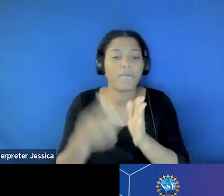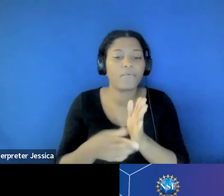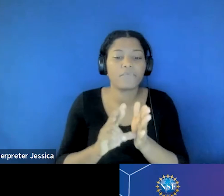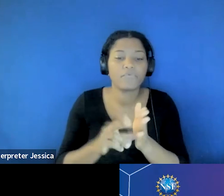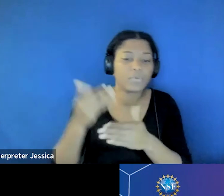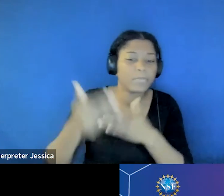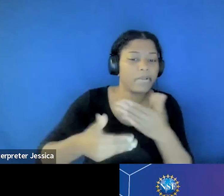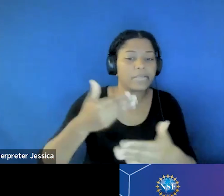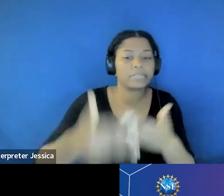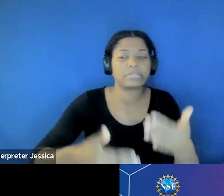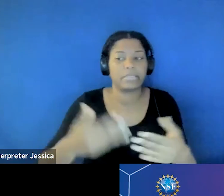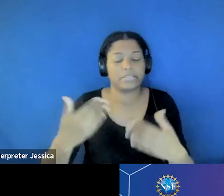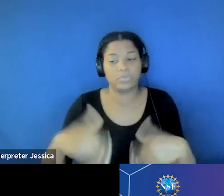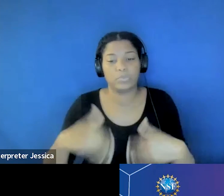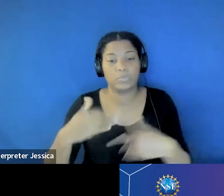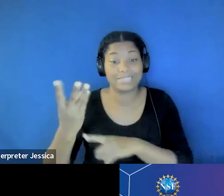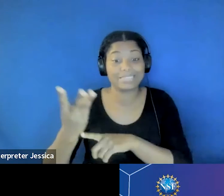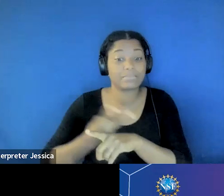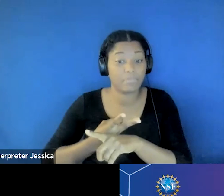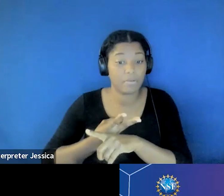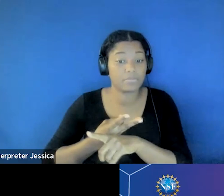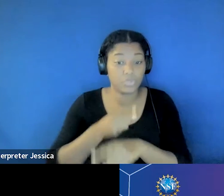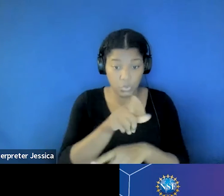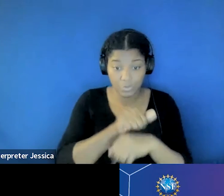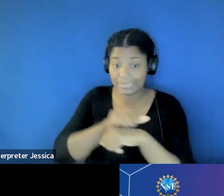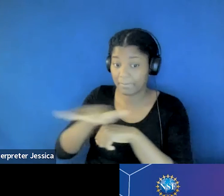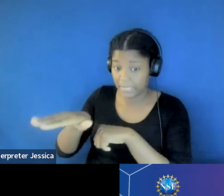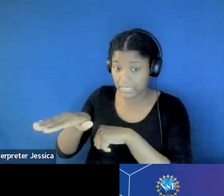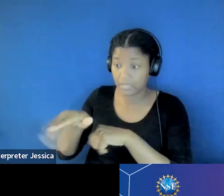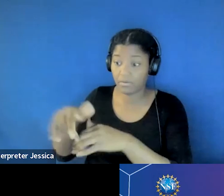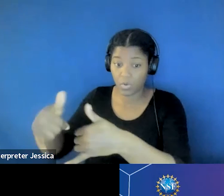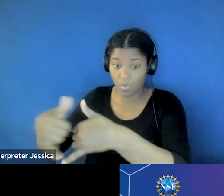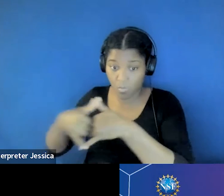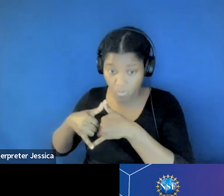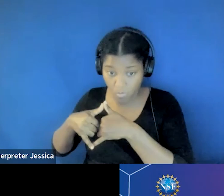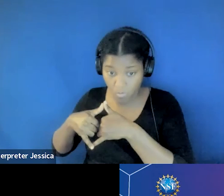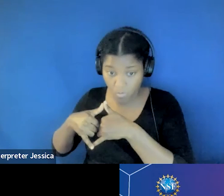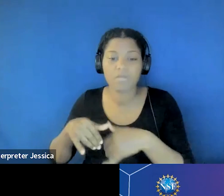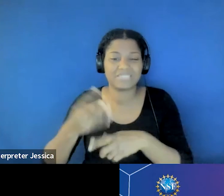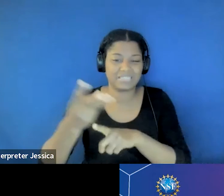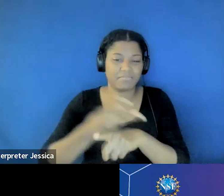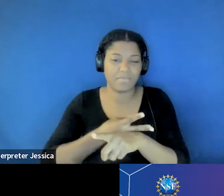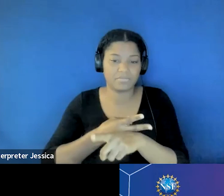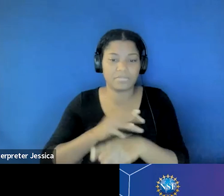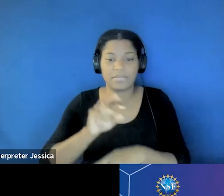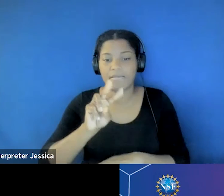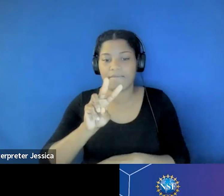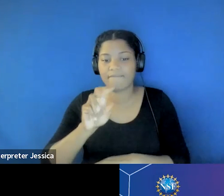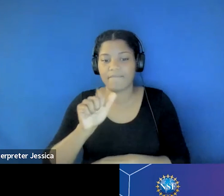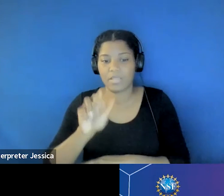go from submission to award, when an award is made. And vendor quotes don't usually last that long.